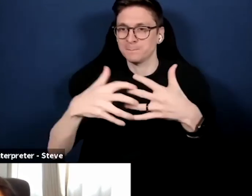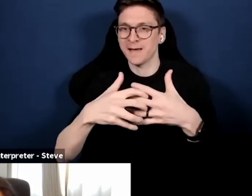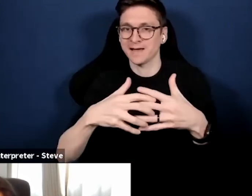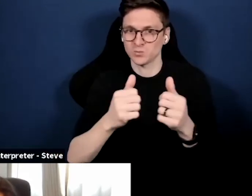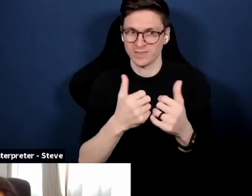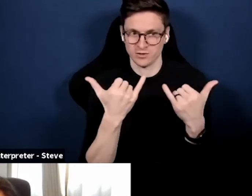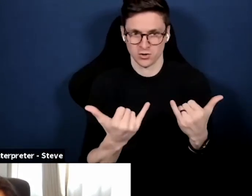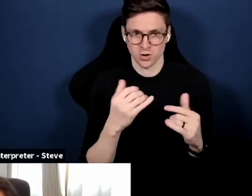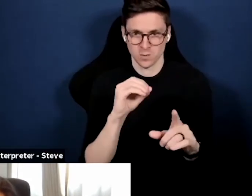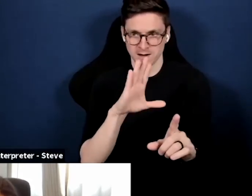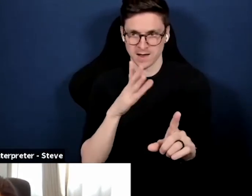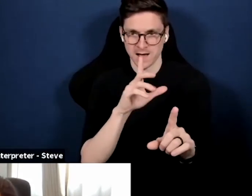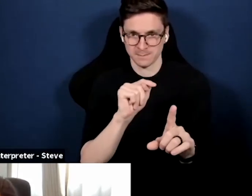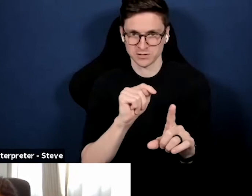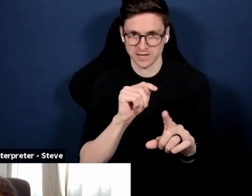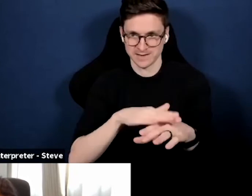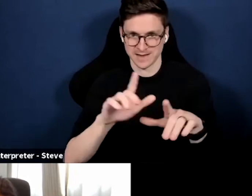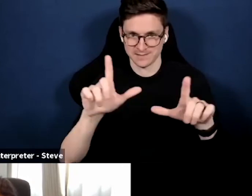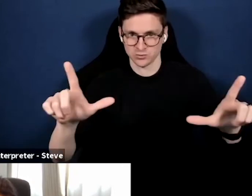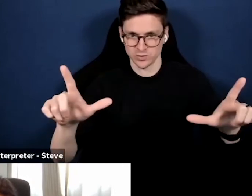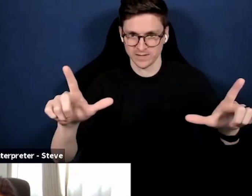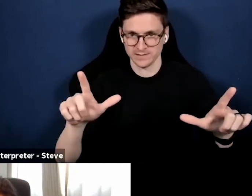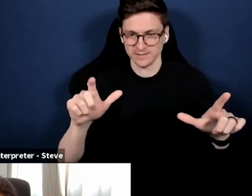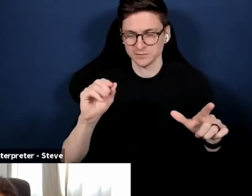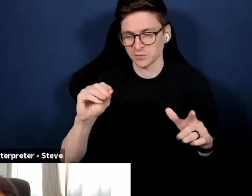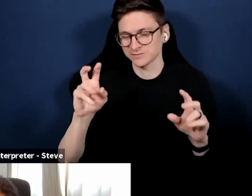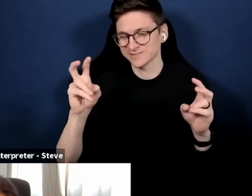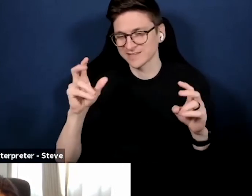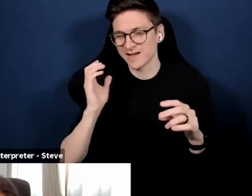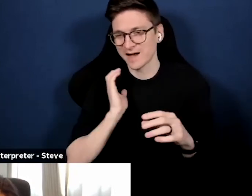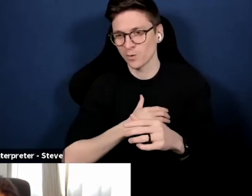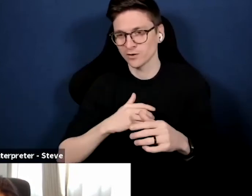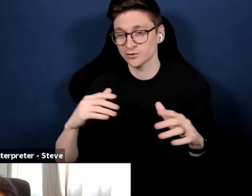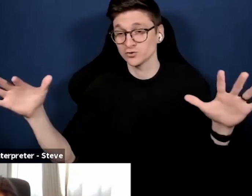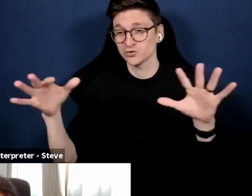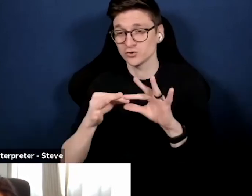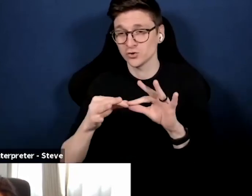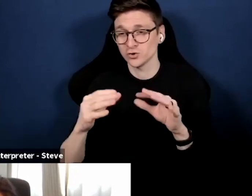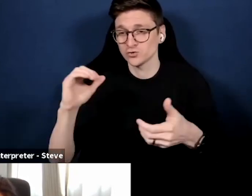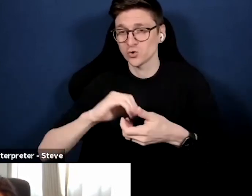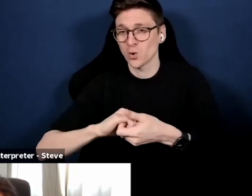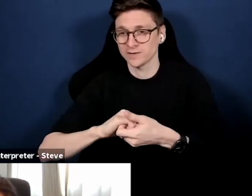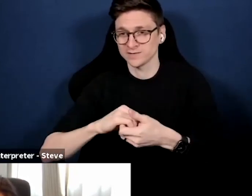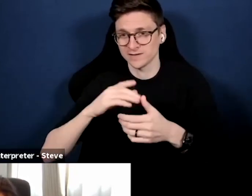and this is where this joint attention models can come in or in the in terms of the language